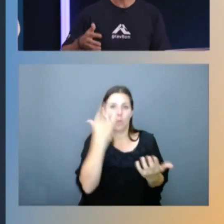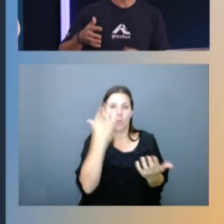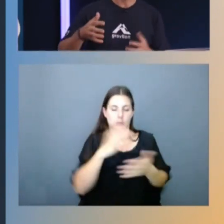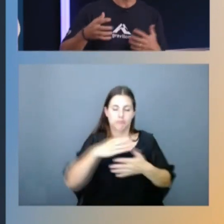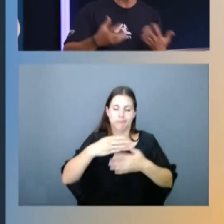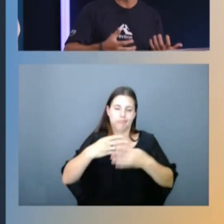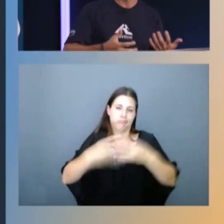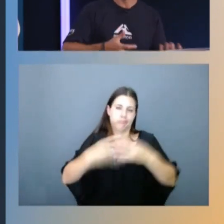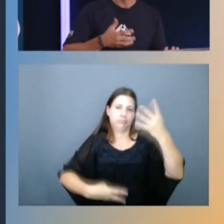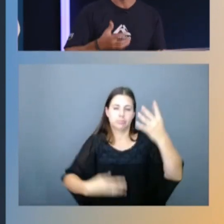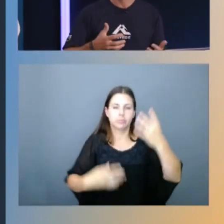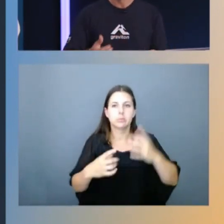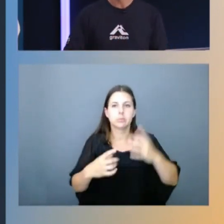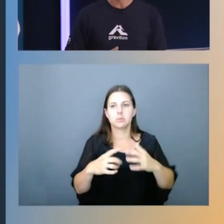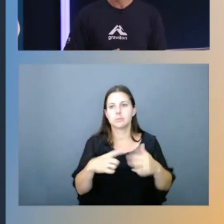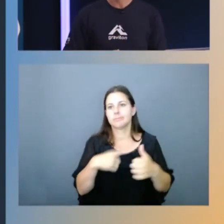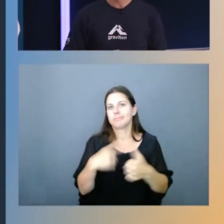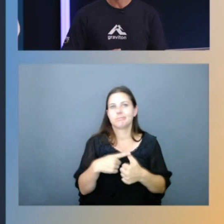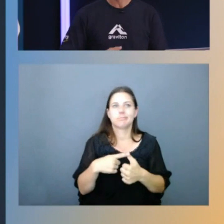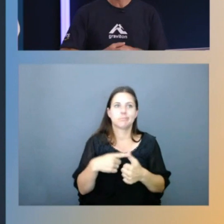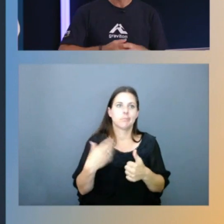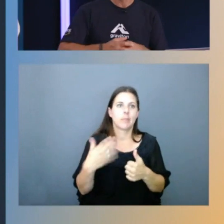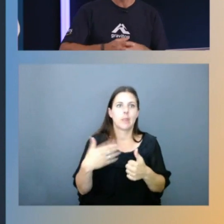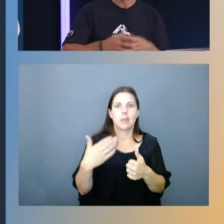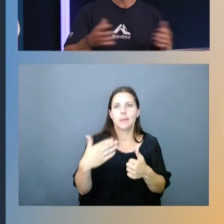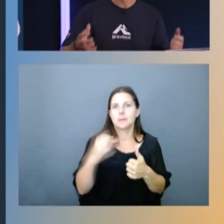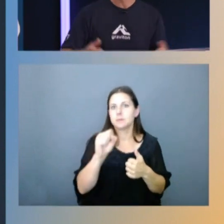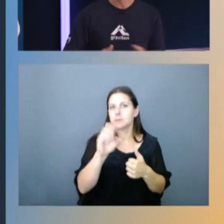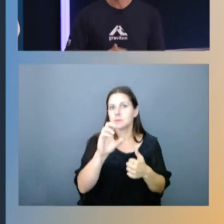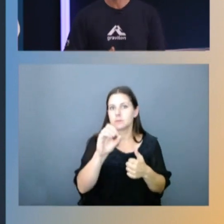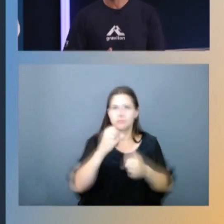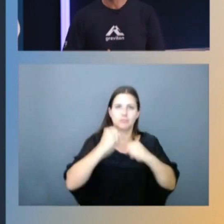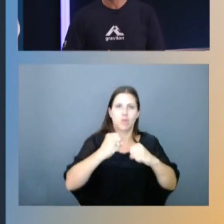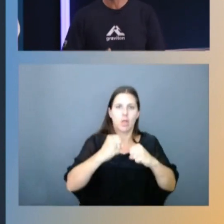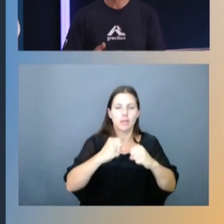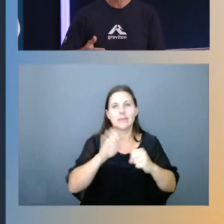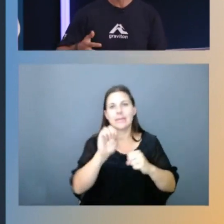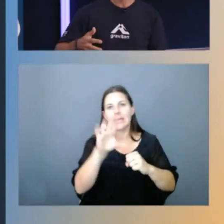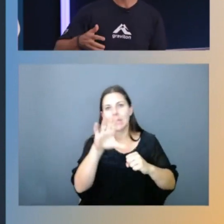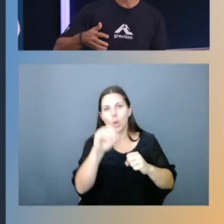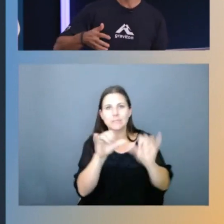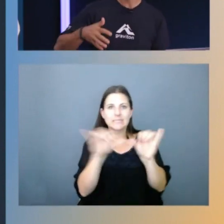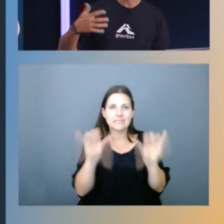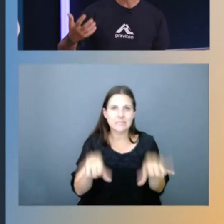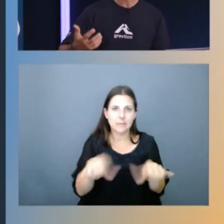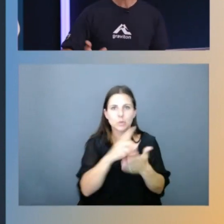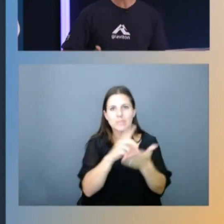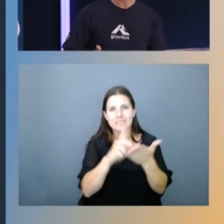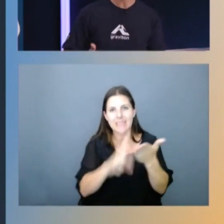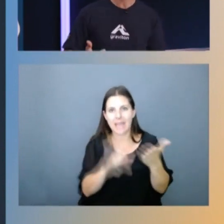There's a solid ecosystem to help us to design those chips, and maybe more importantly than that,